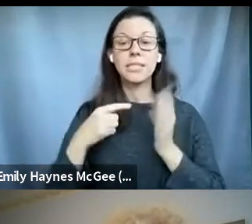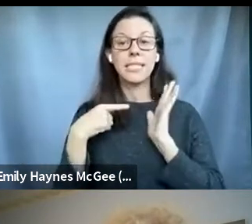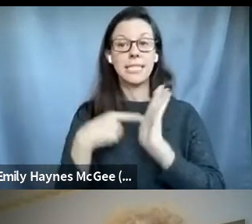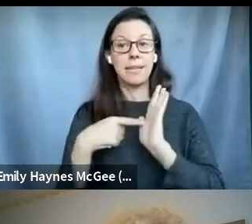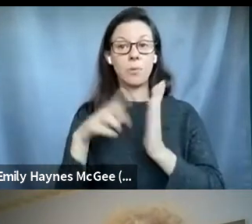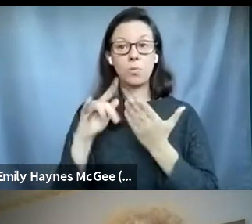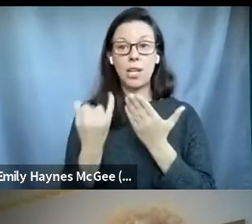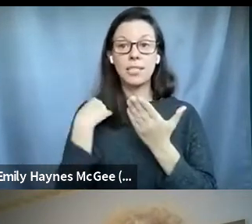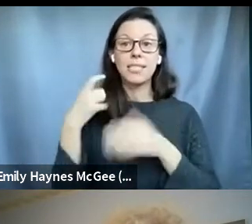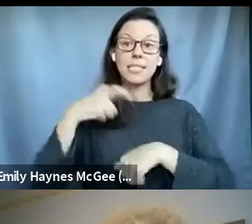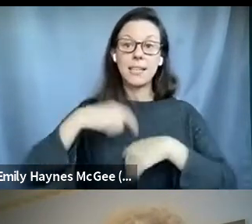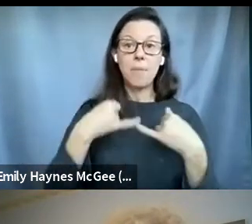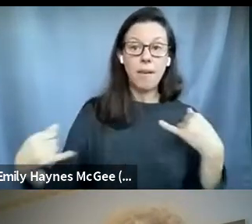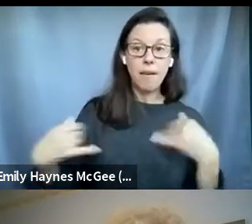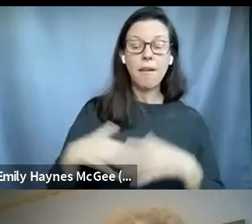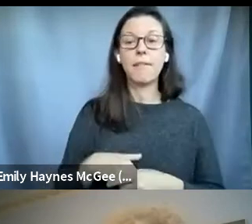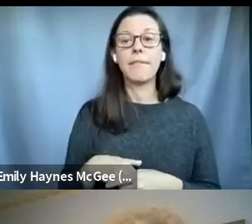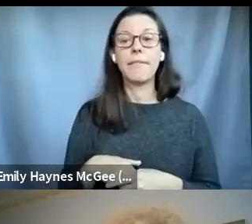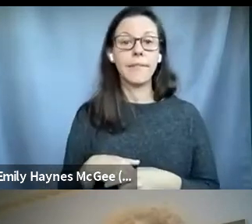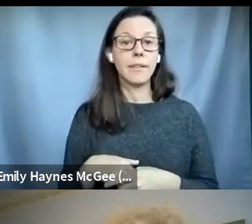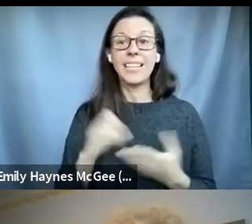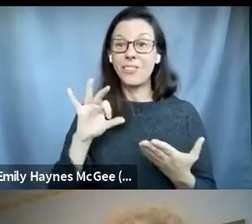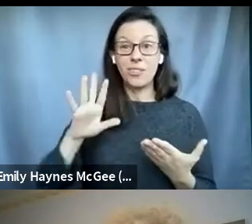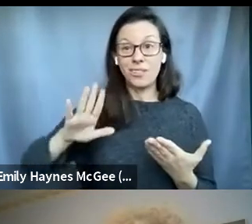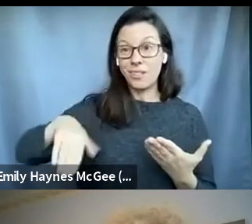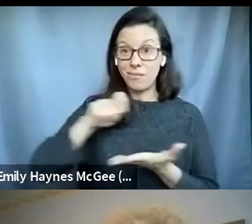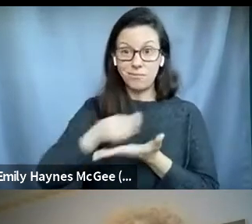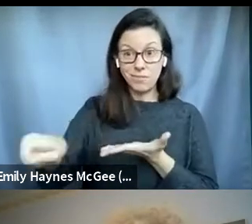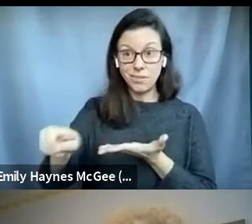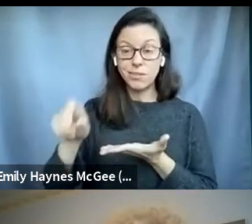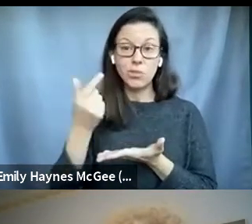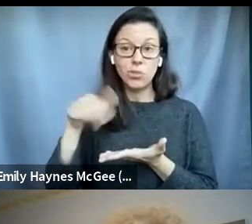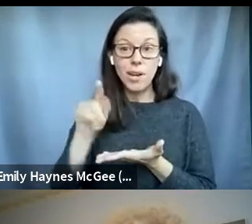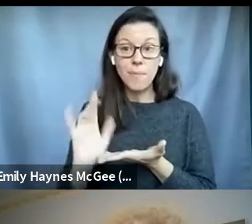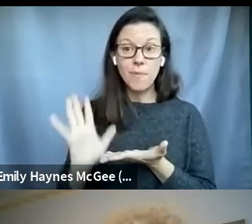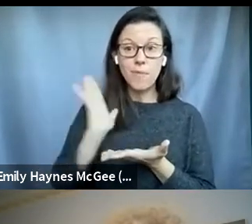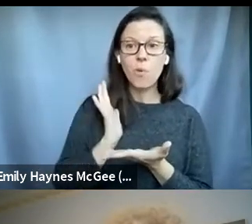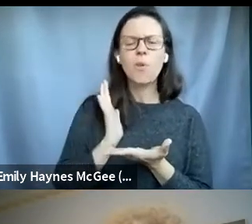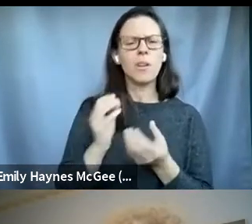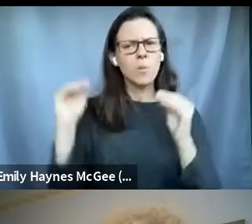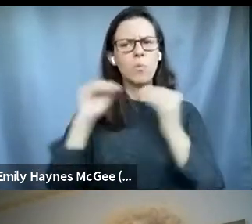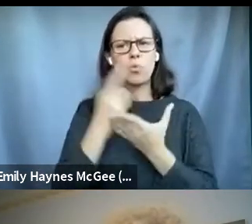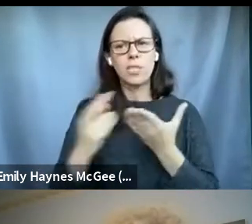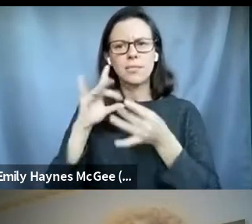timeline, if you haven't written a grant before, there's more resources on grant writing, some